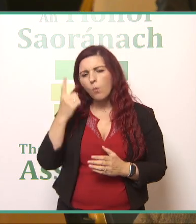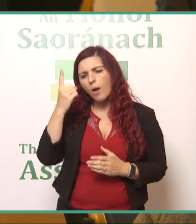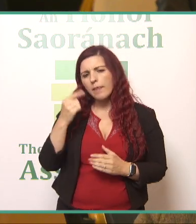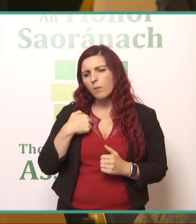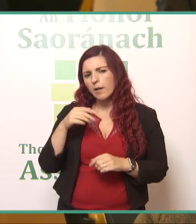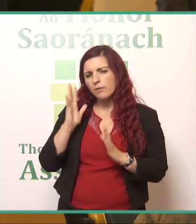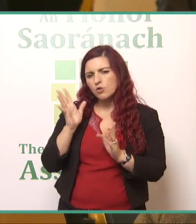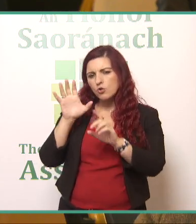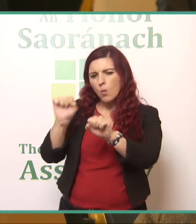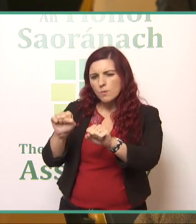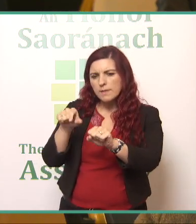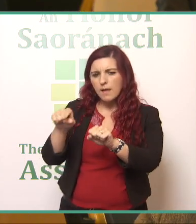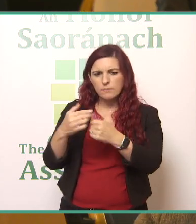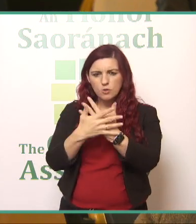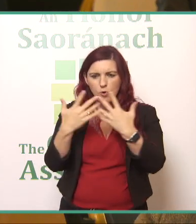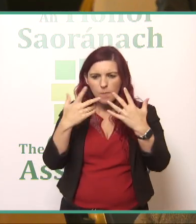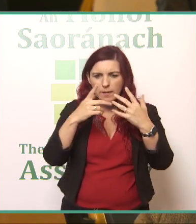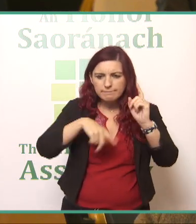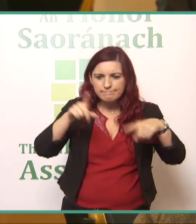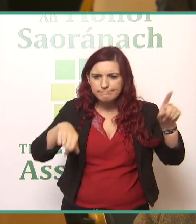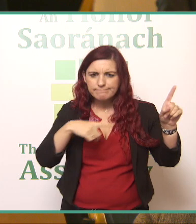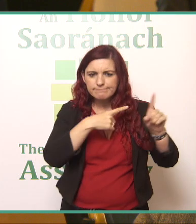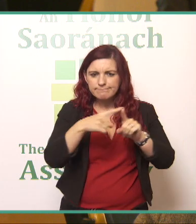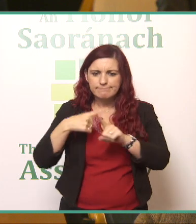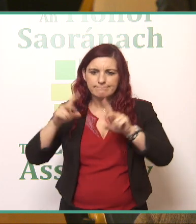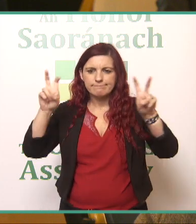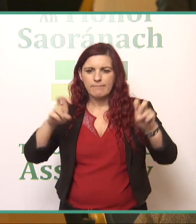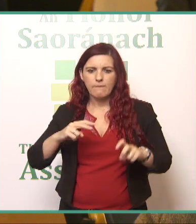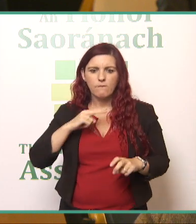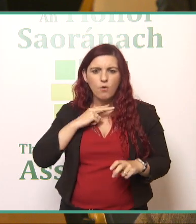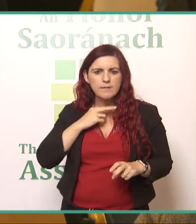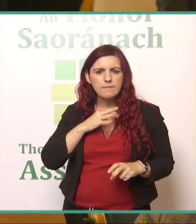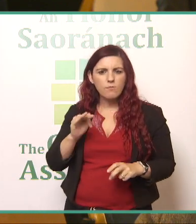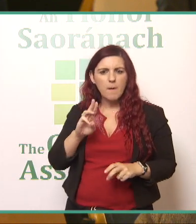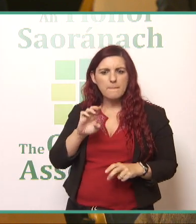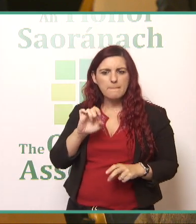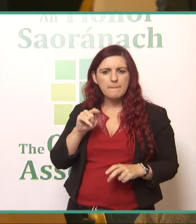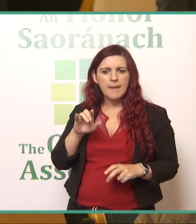is that there were so many voices from the the peaklands today there was the the different groups